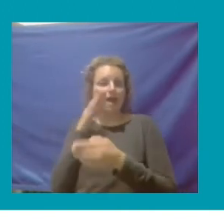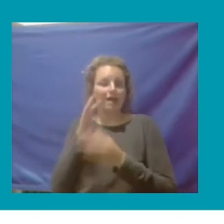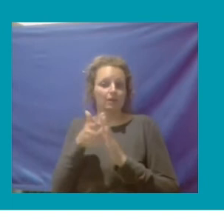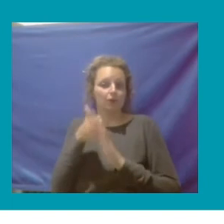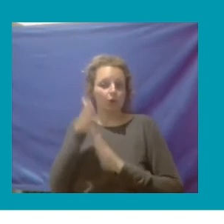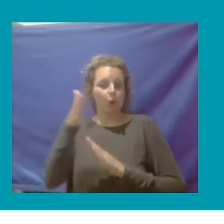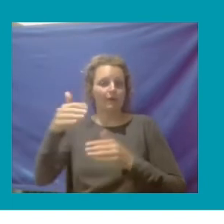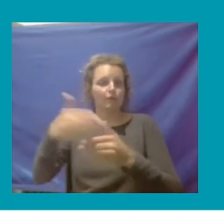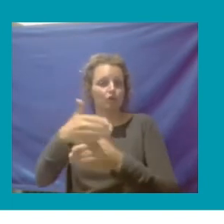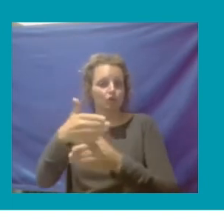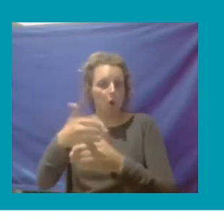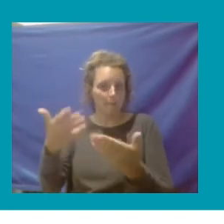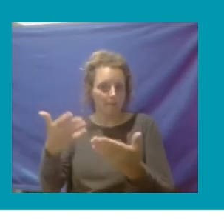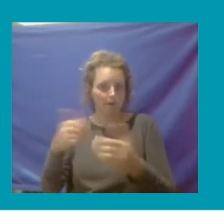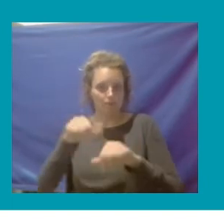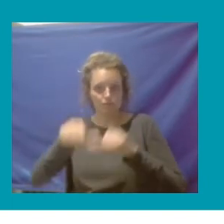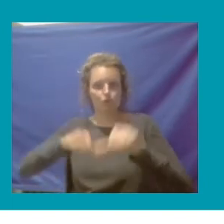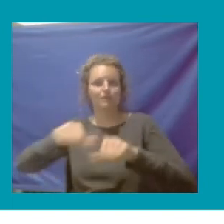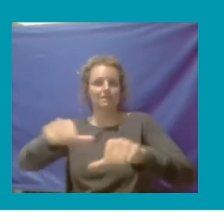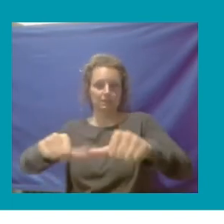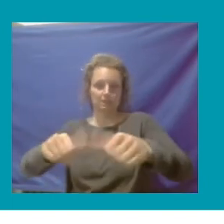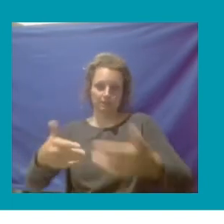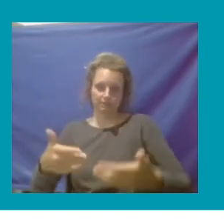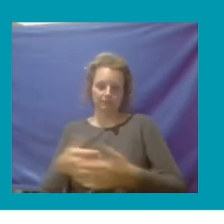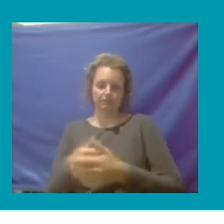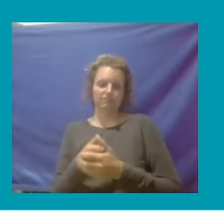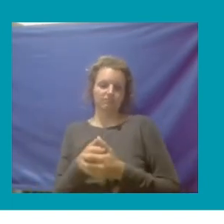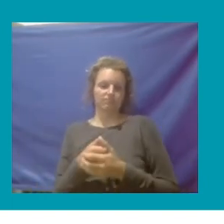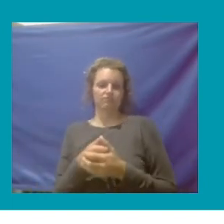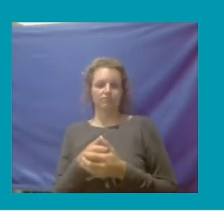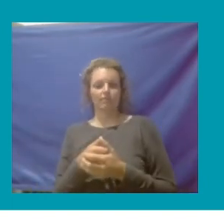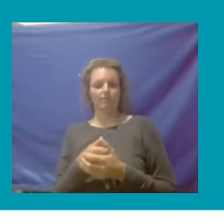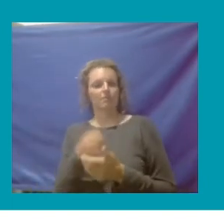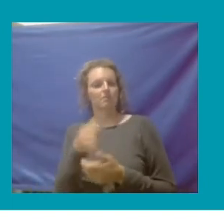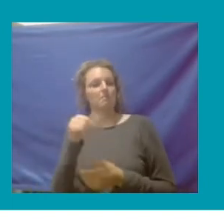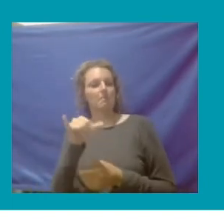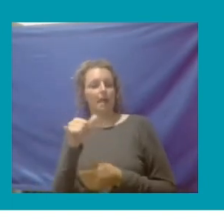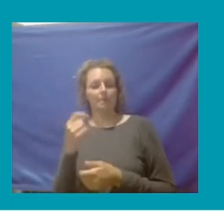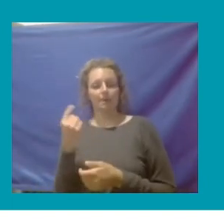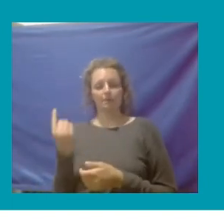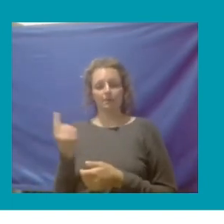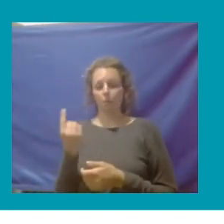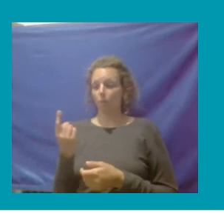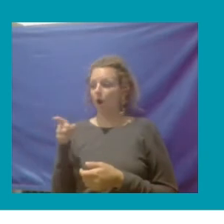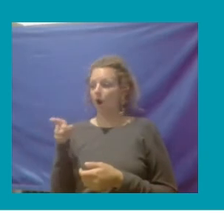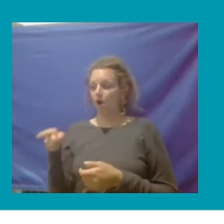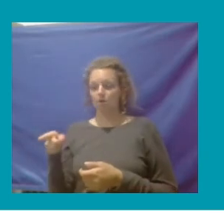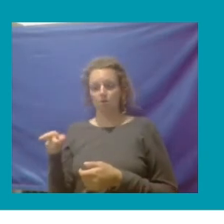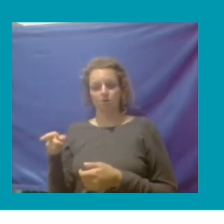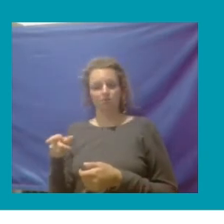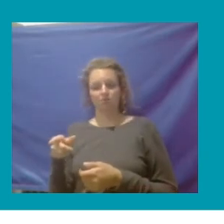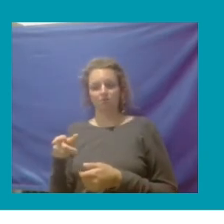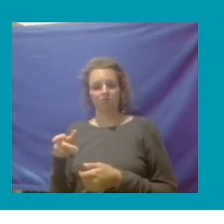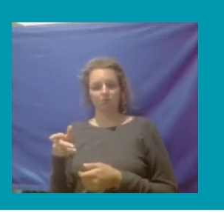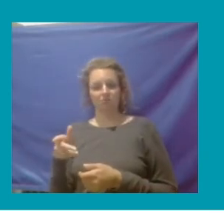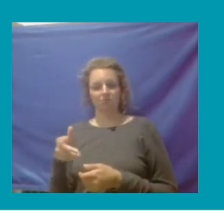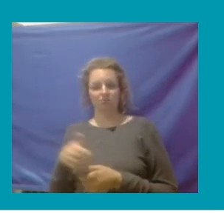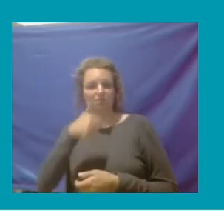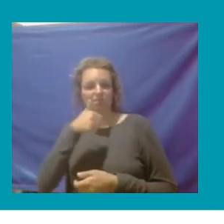it might be someone who doesn't even use the label 'disabled' for themselves. It might be someone with